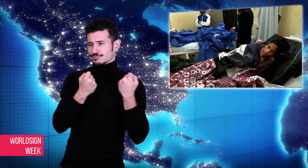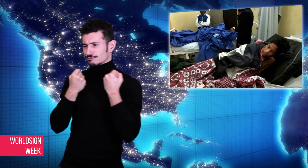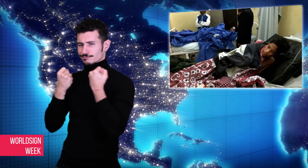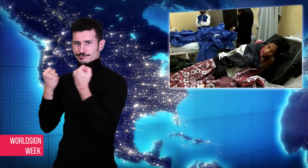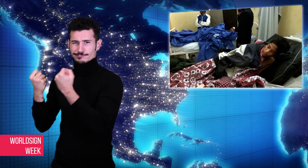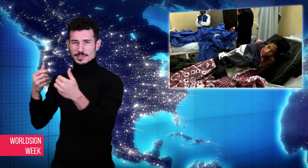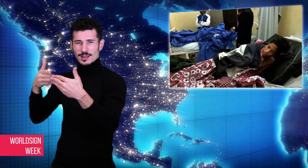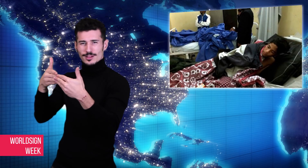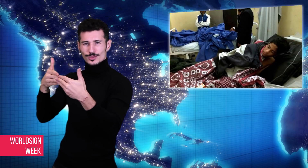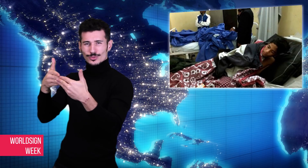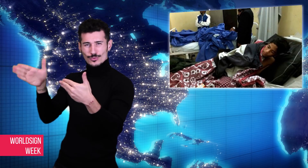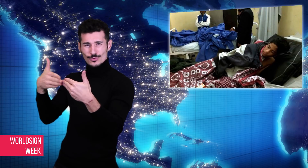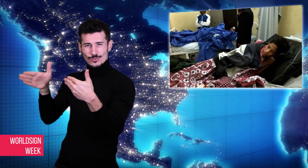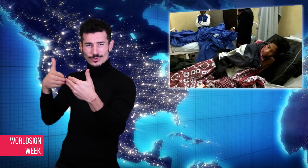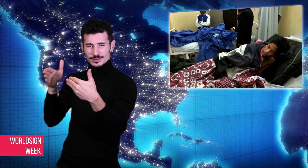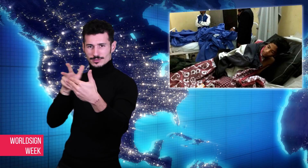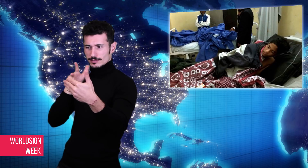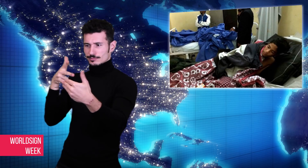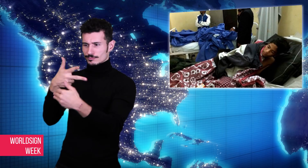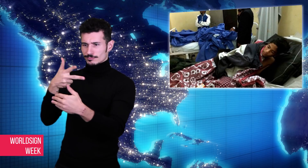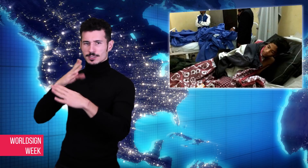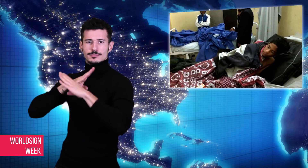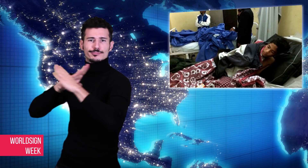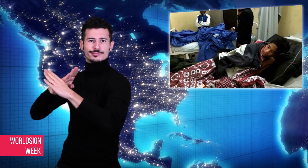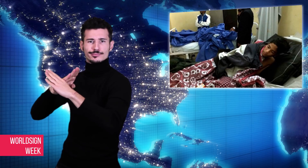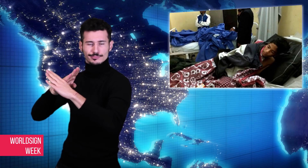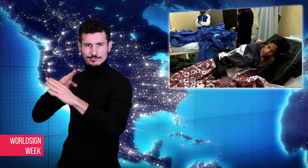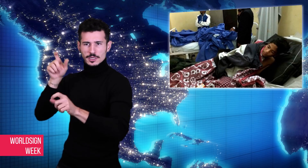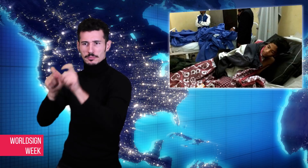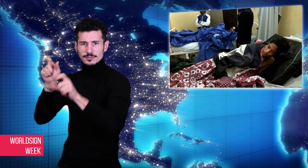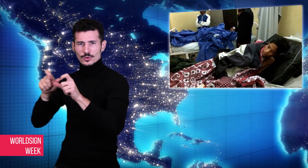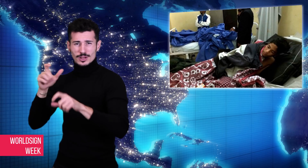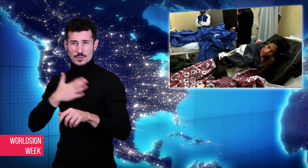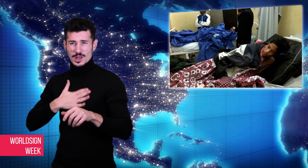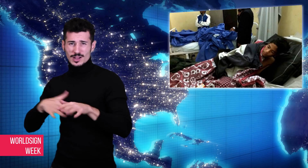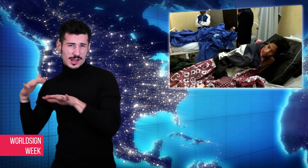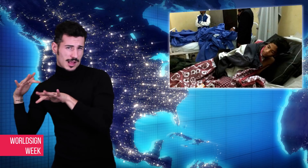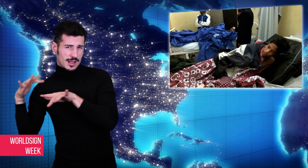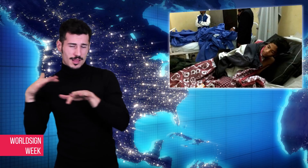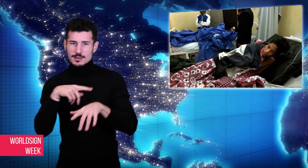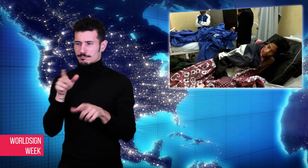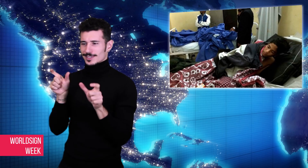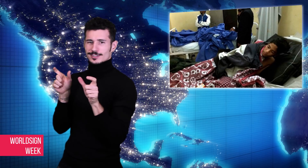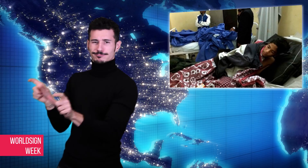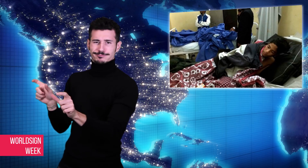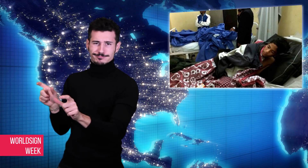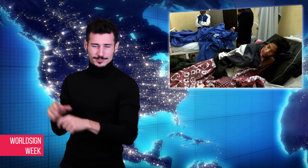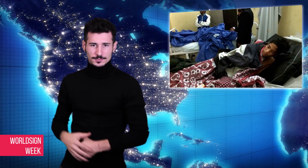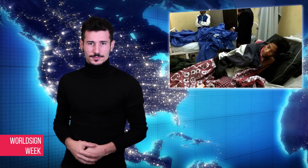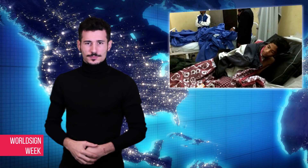people fleeing the building. Security forces did not arrive in time to